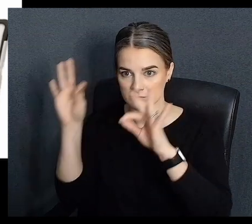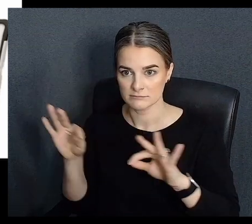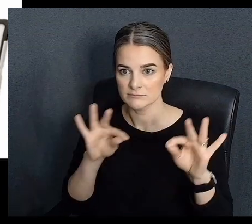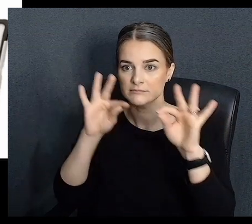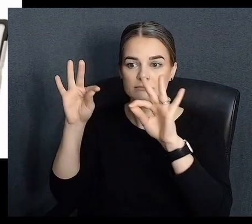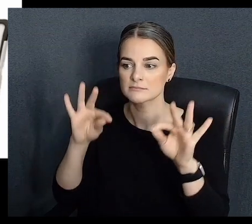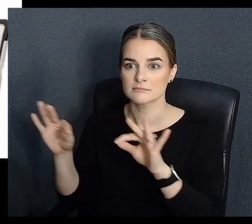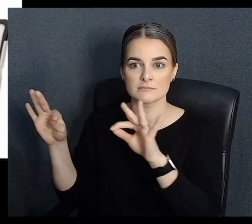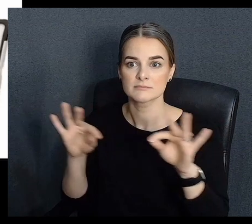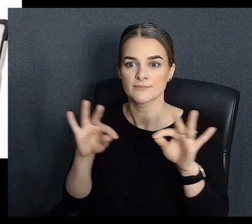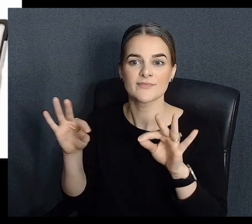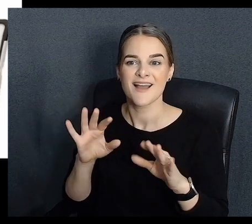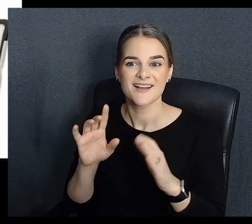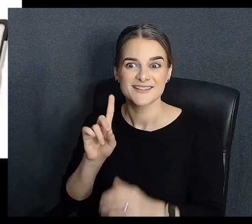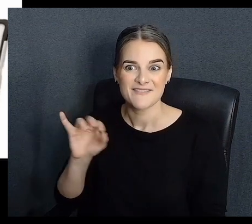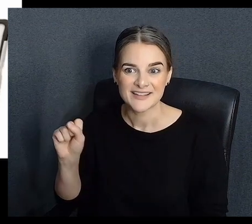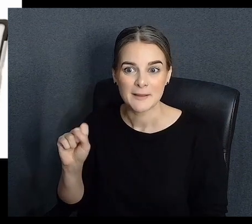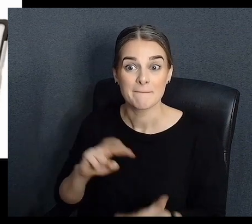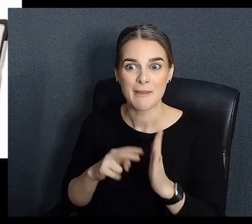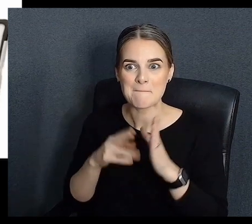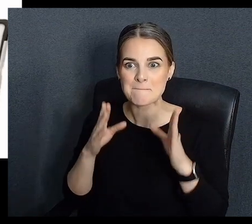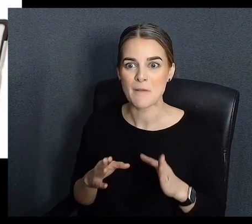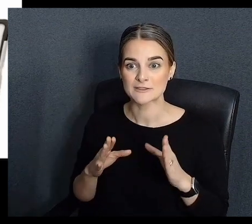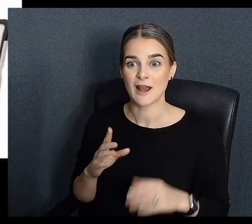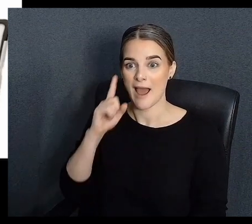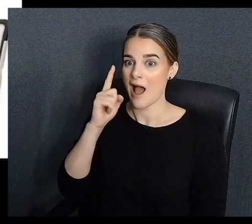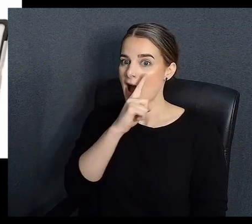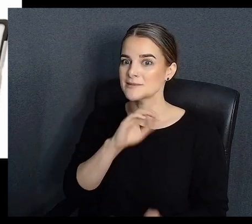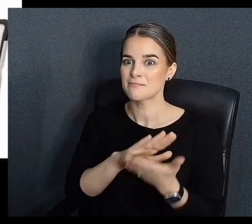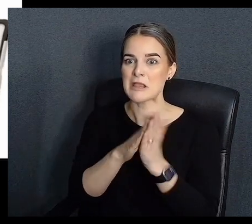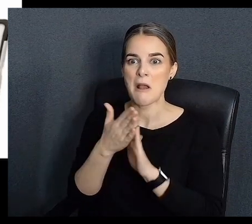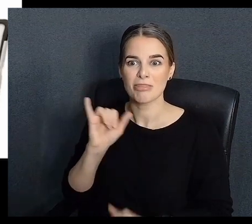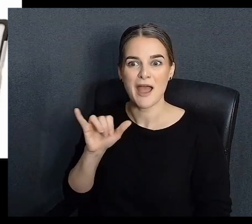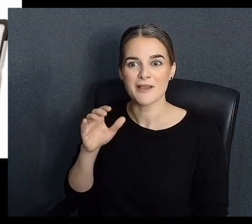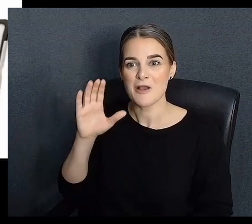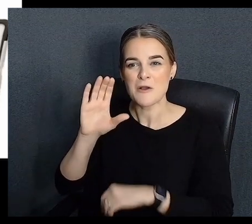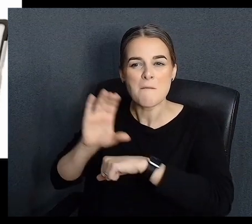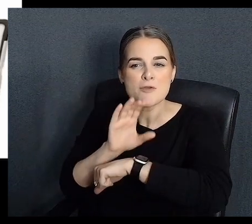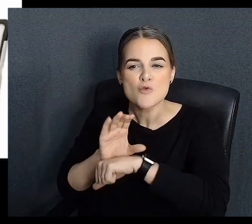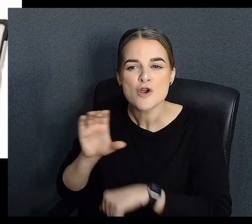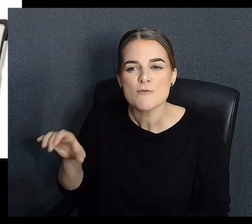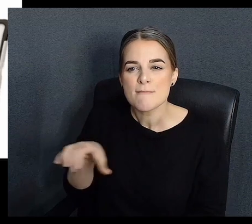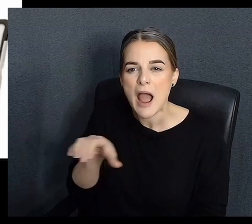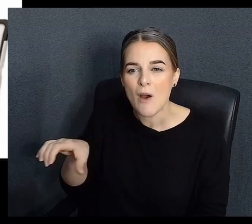is using their eyes basically as a mouse. So a camera picks up and tracks their eye movements,